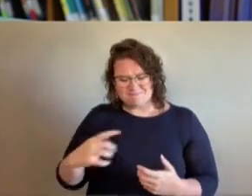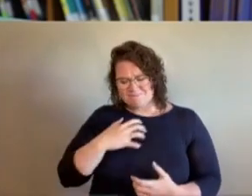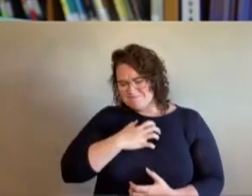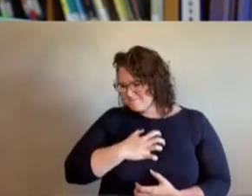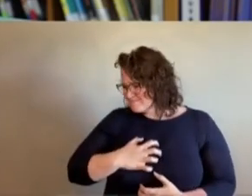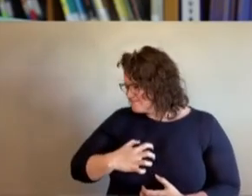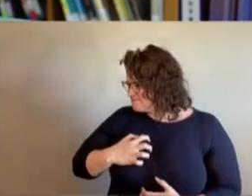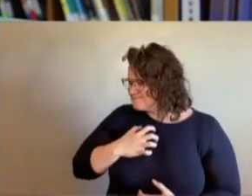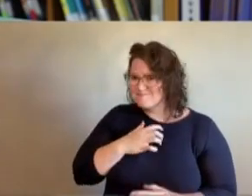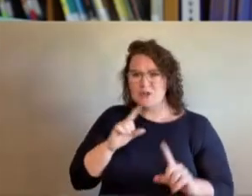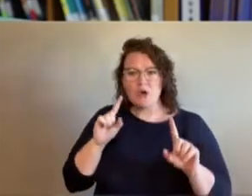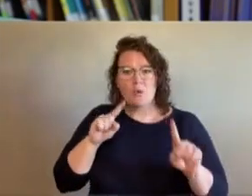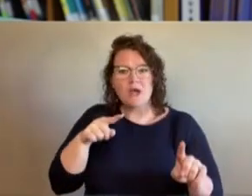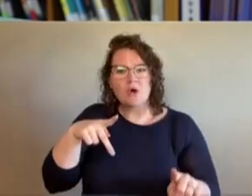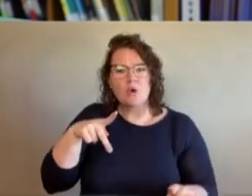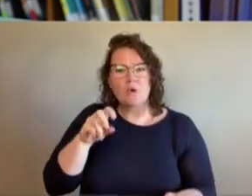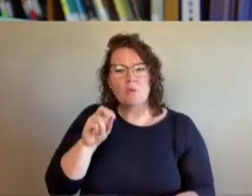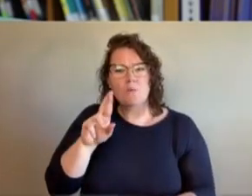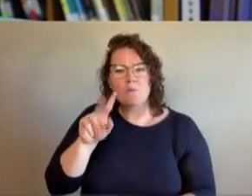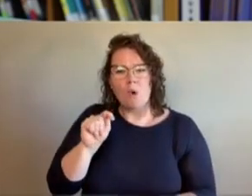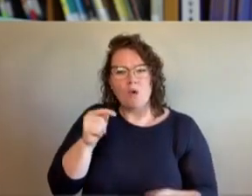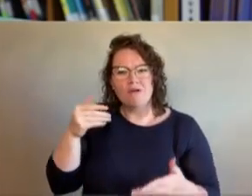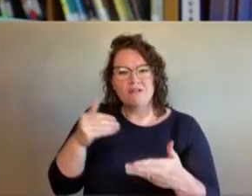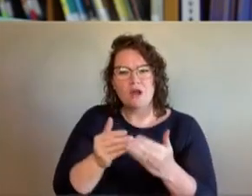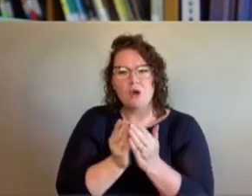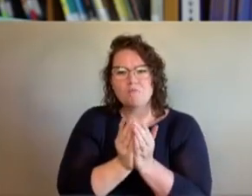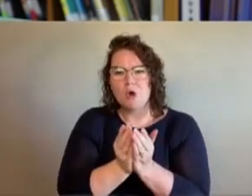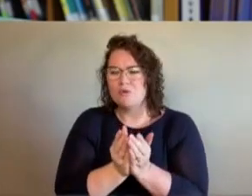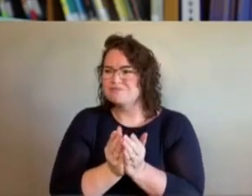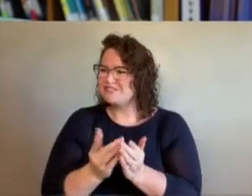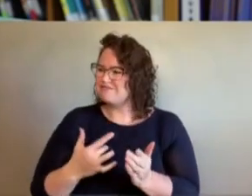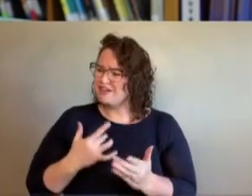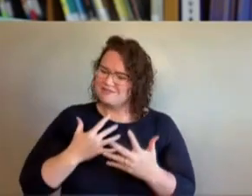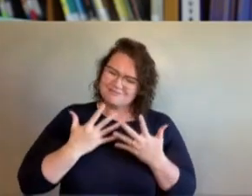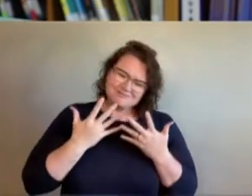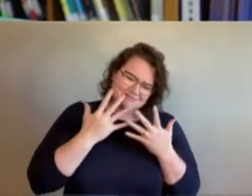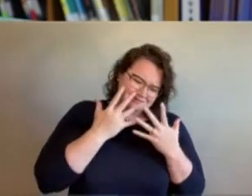sheriffs and jailers. Not one of them do about a possible cure, so he headed down